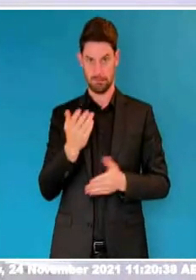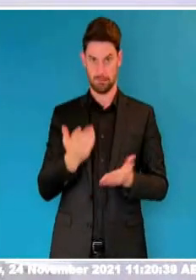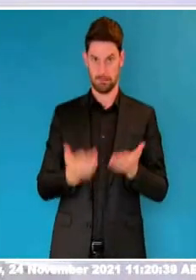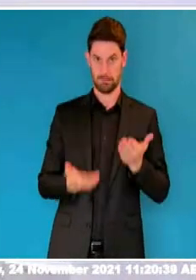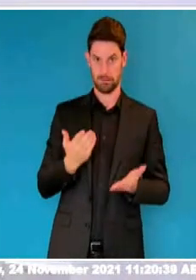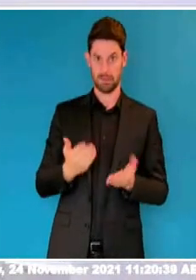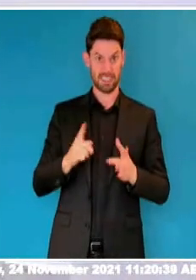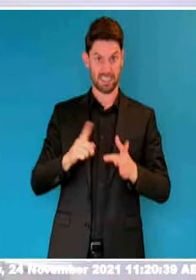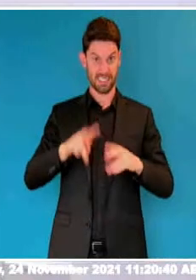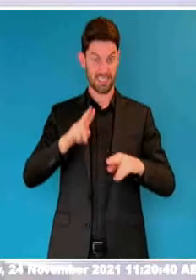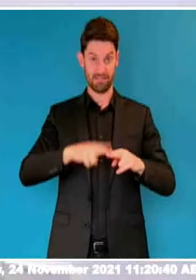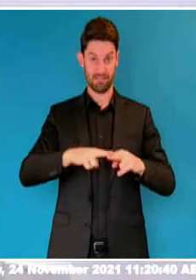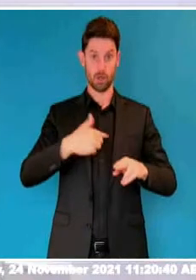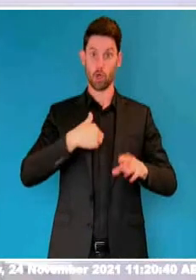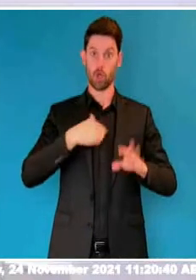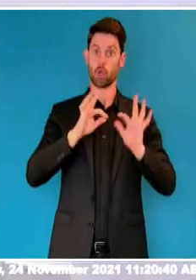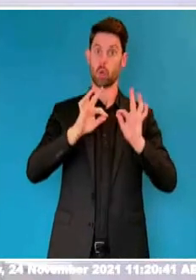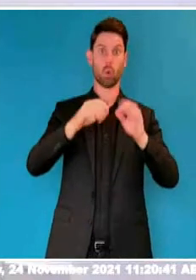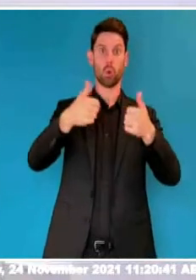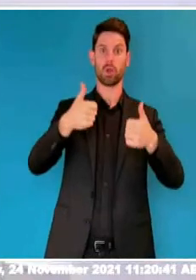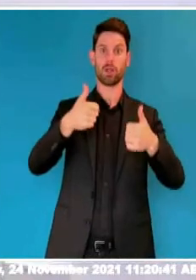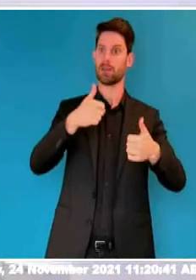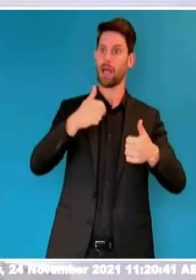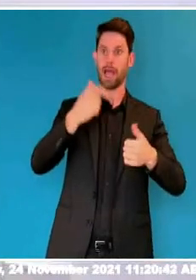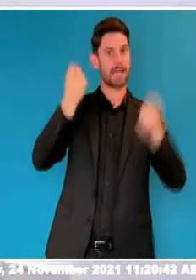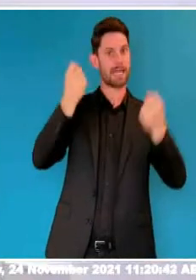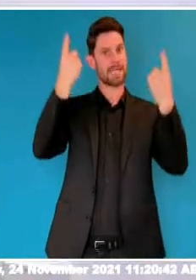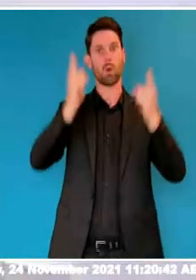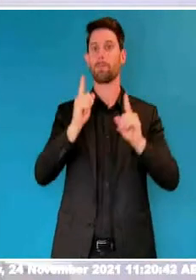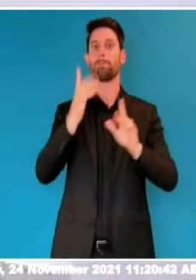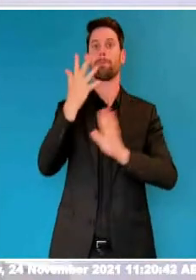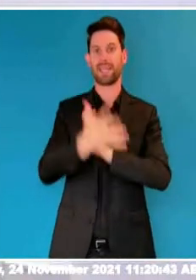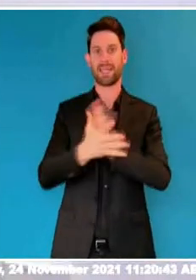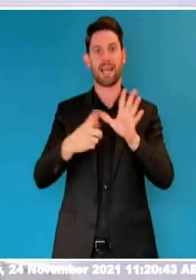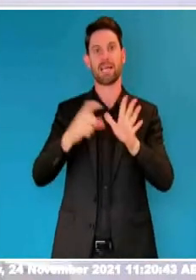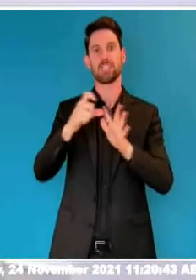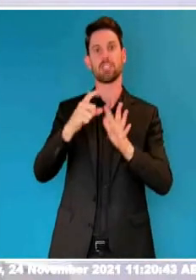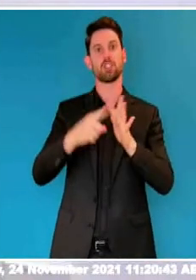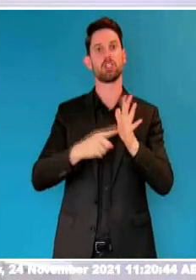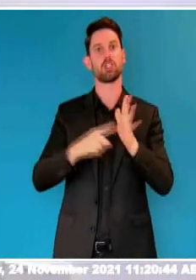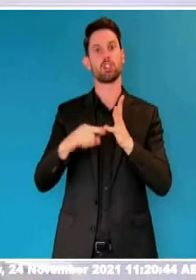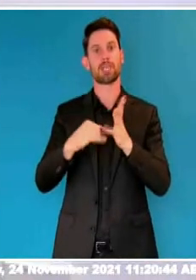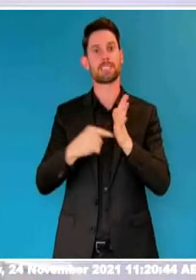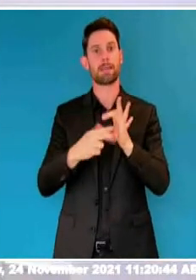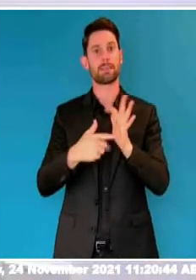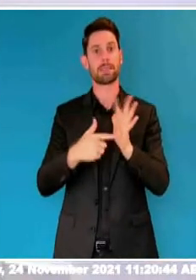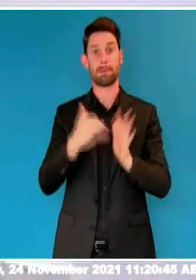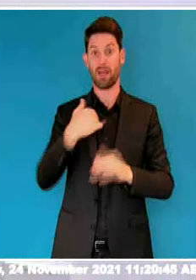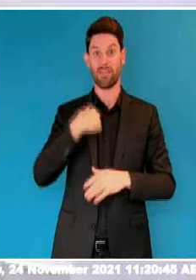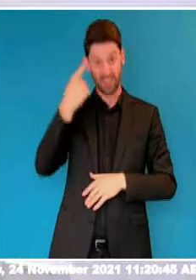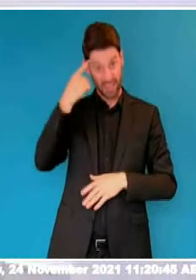literacy in what adjustment meant, you might think that that was in fact an indication